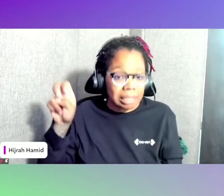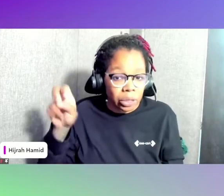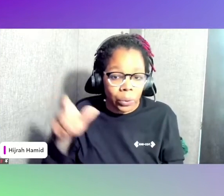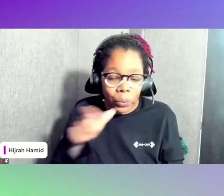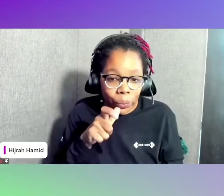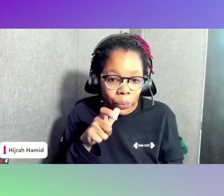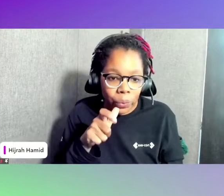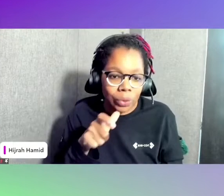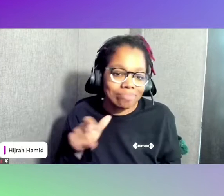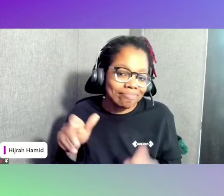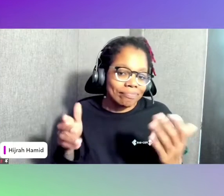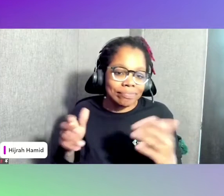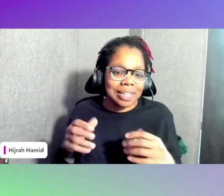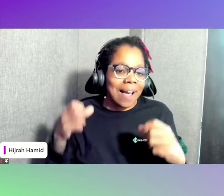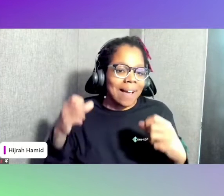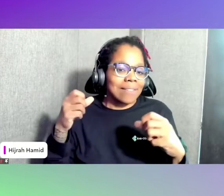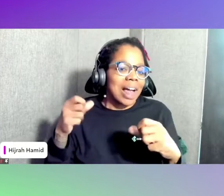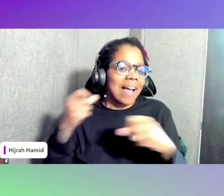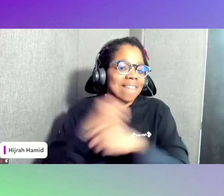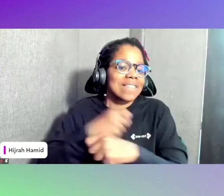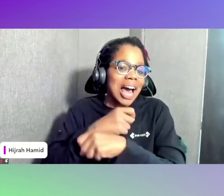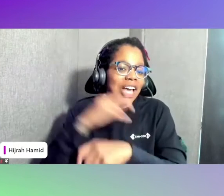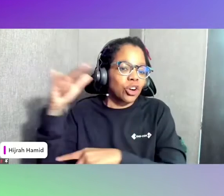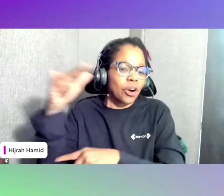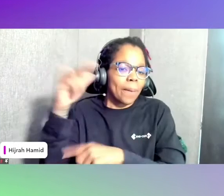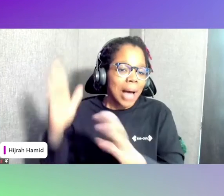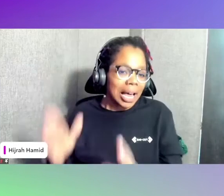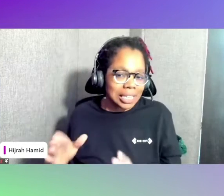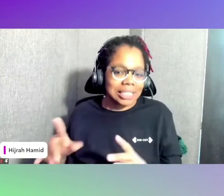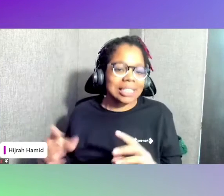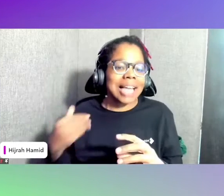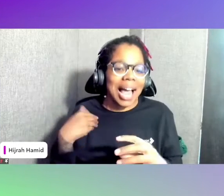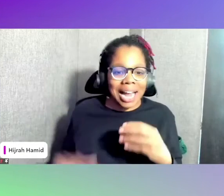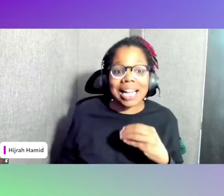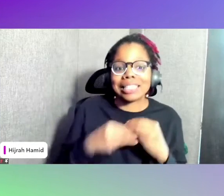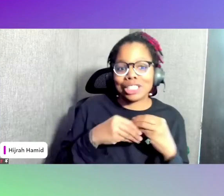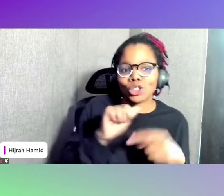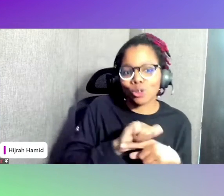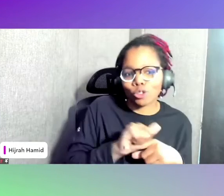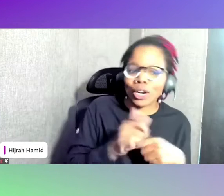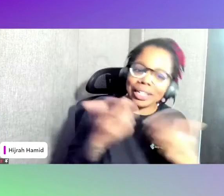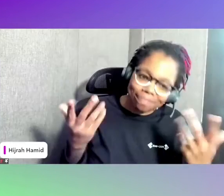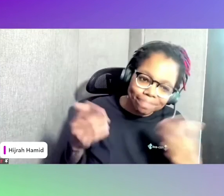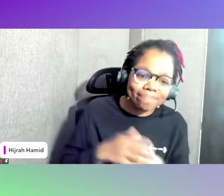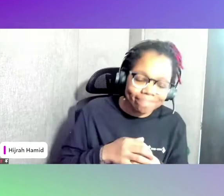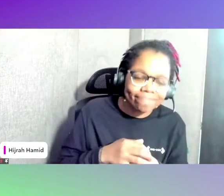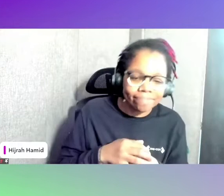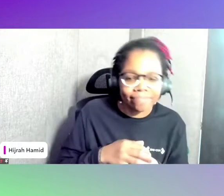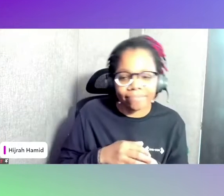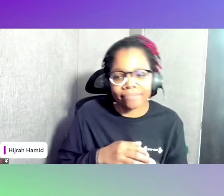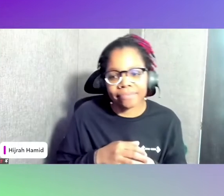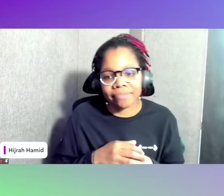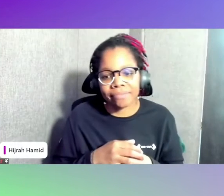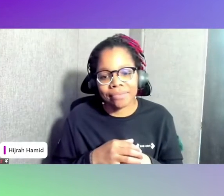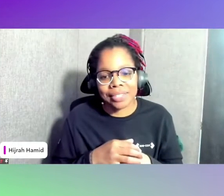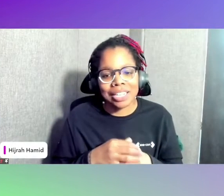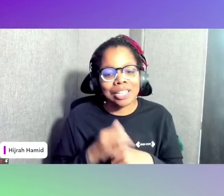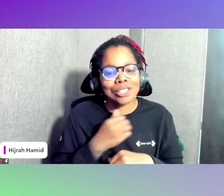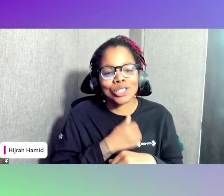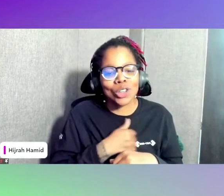late 50s and early 60s, in what we thought then was the only people who could handle the rigors of outer space were basically fighter pilots with